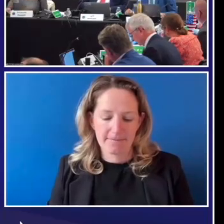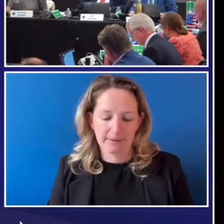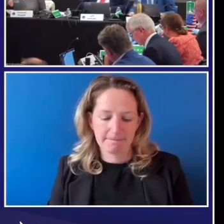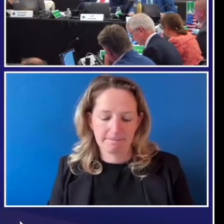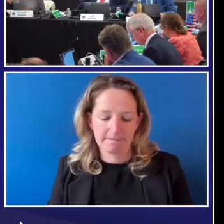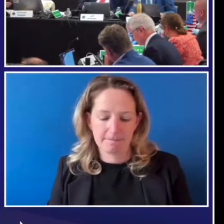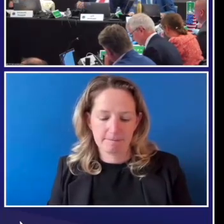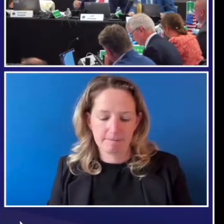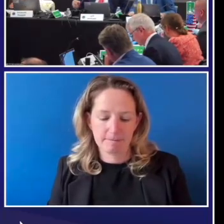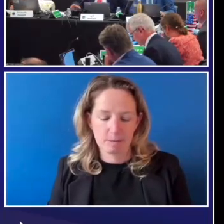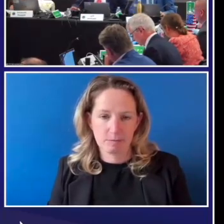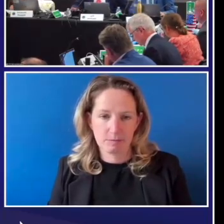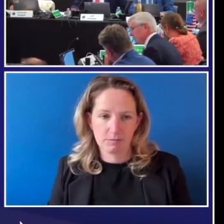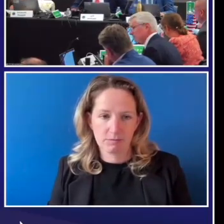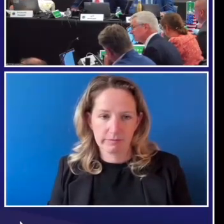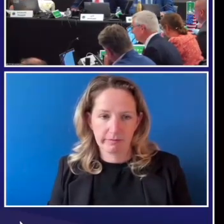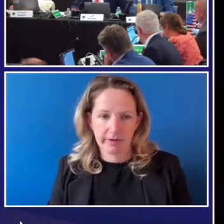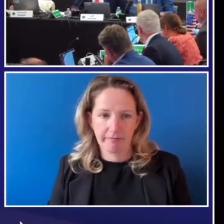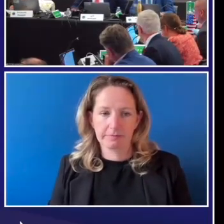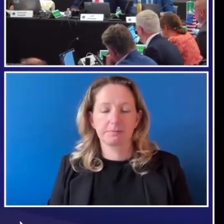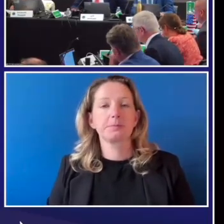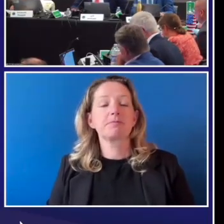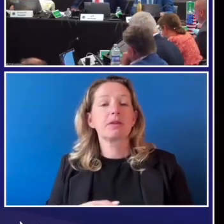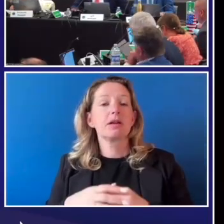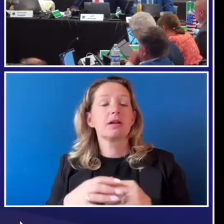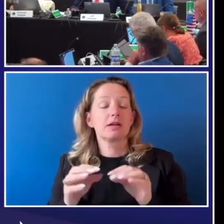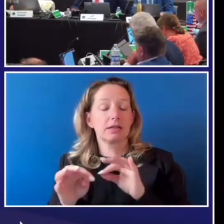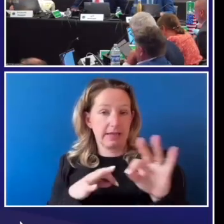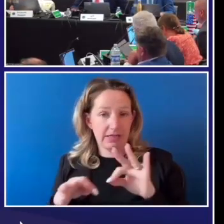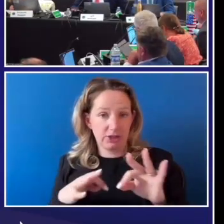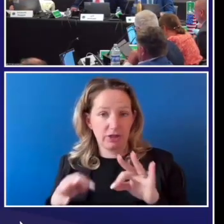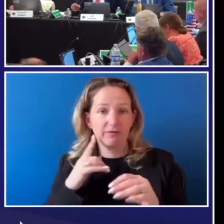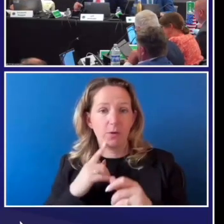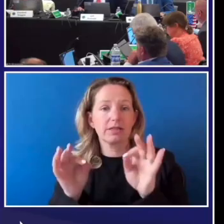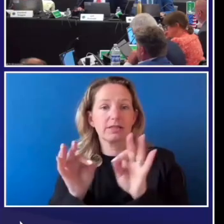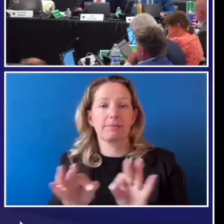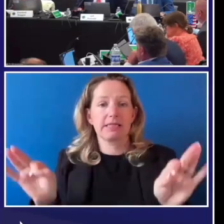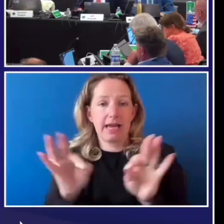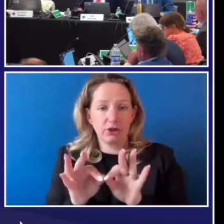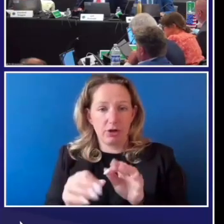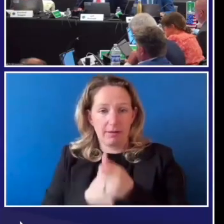We have a definition of substantial compliance. It's used for agencies though. Um, so it's in 602.3.